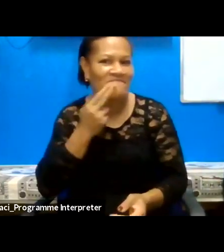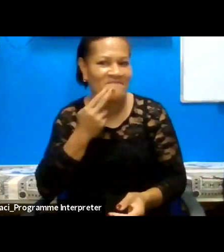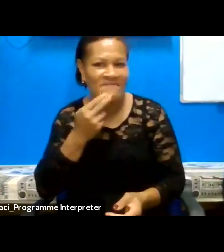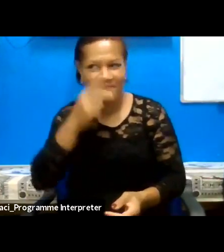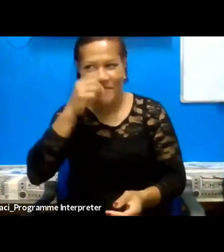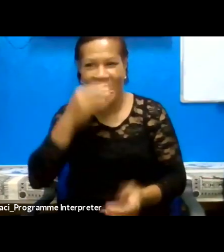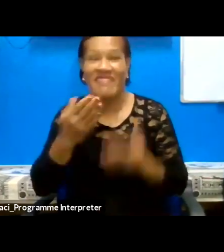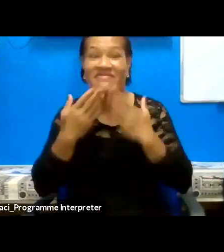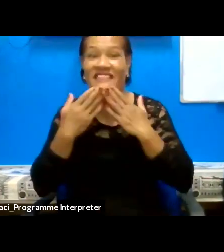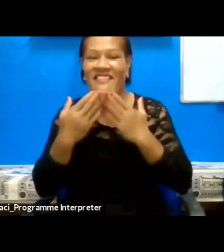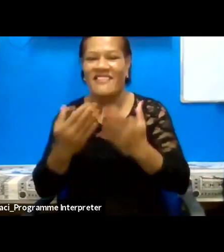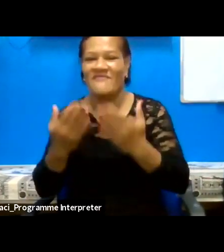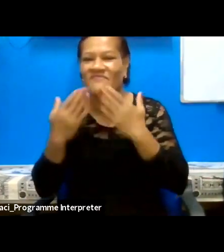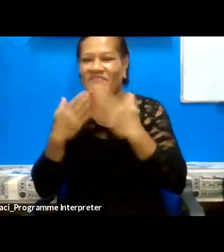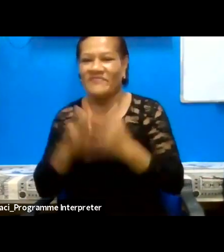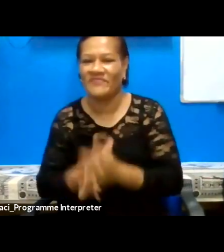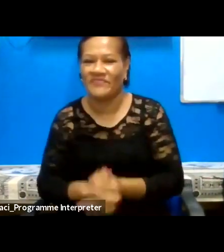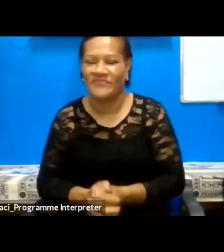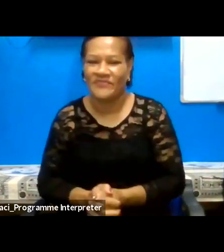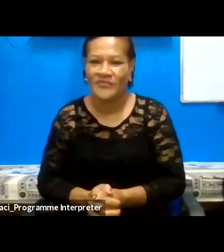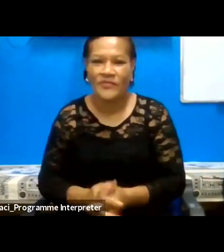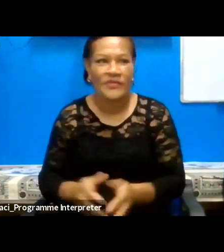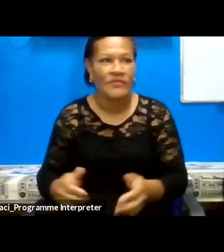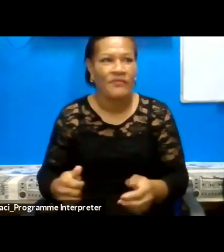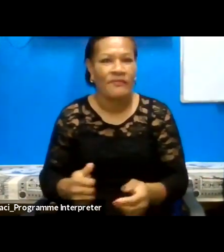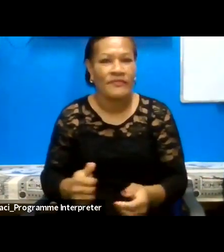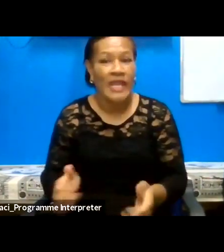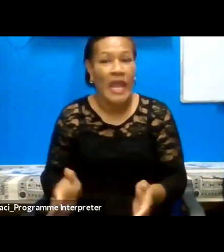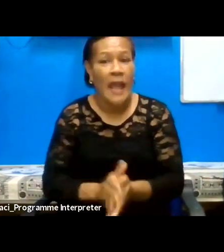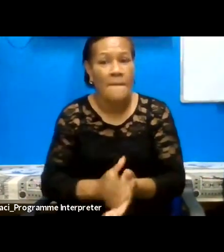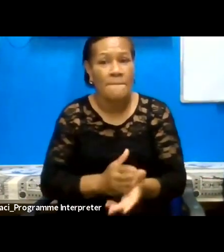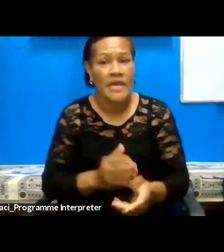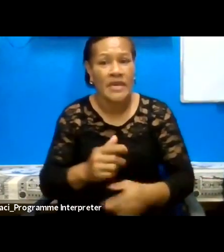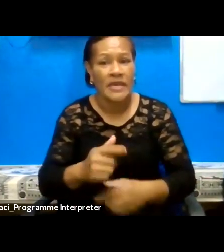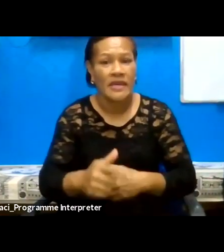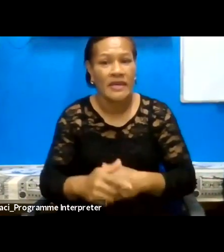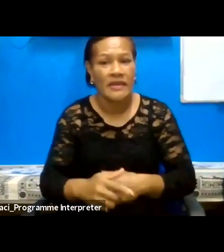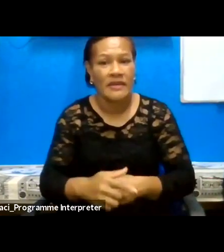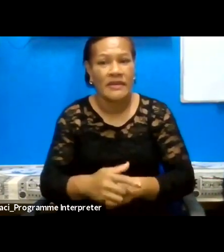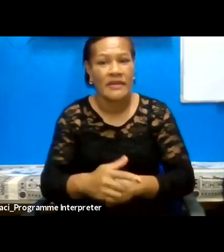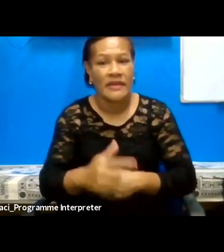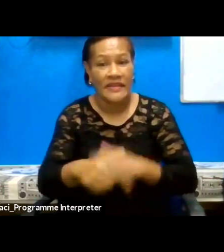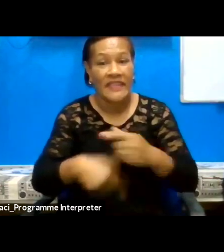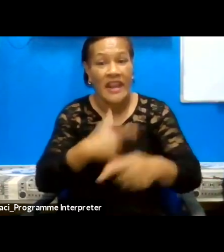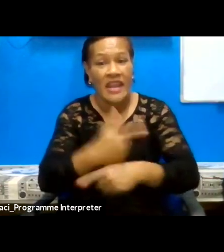uh using sign language all the